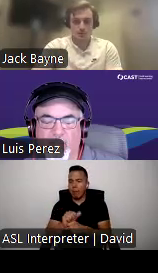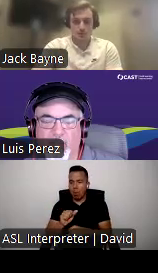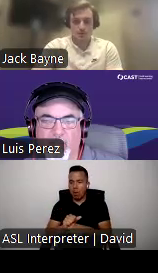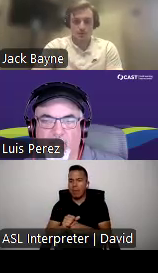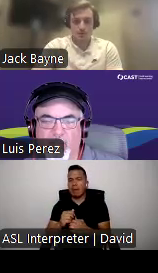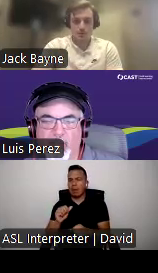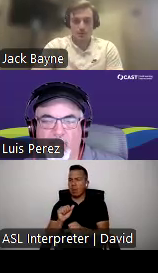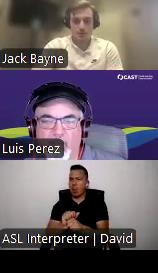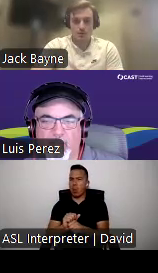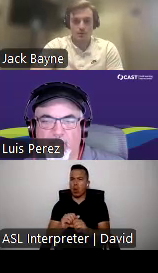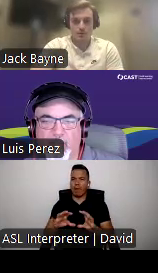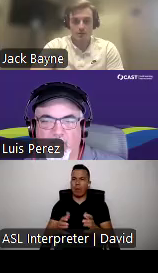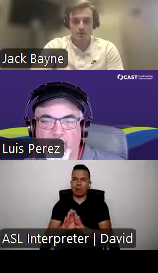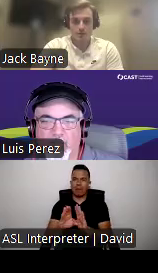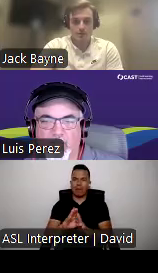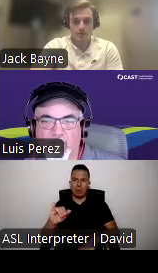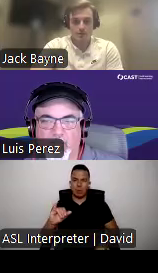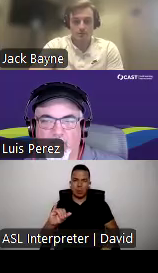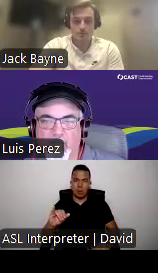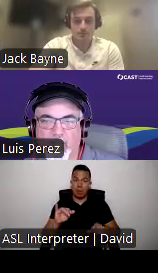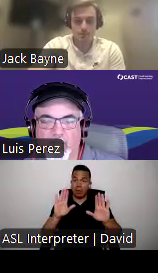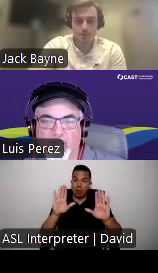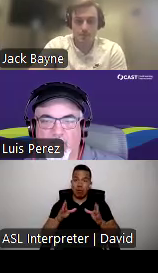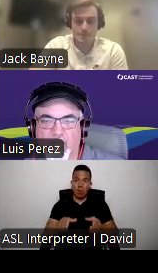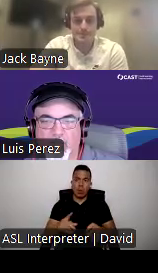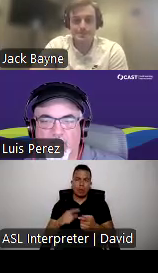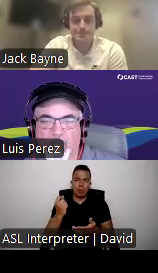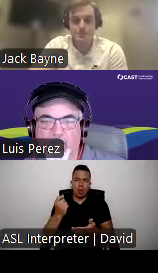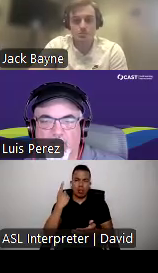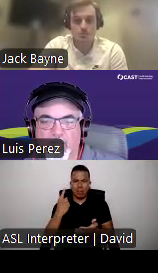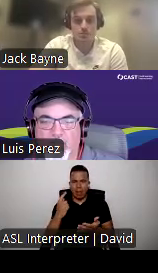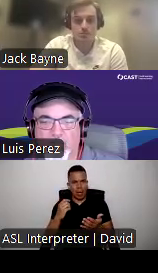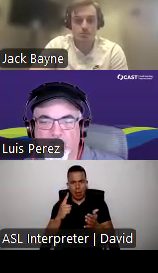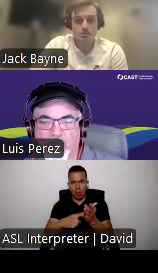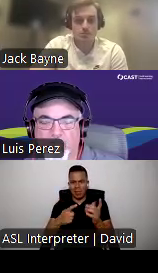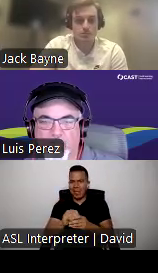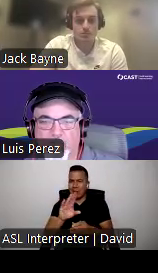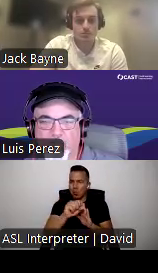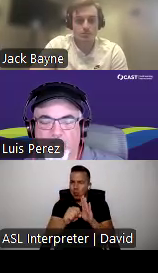It is a great way to understand what is happening in your state, identify gaps or opportunities,